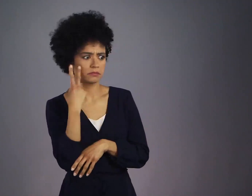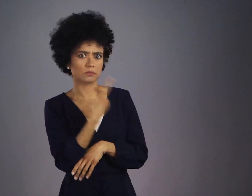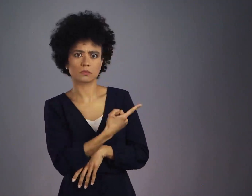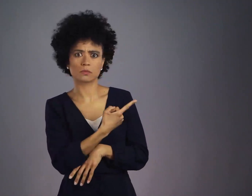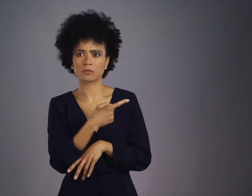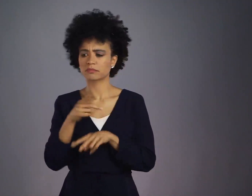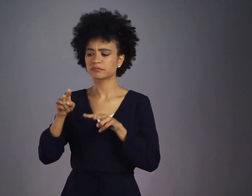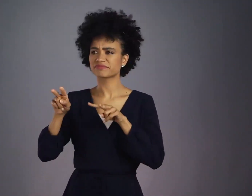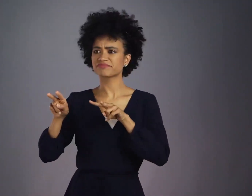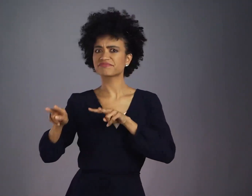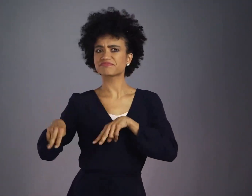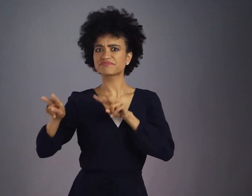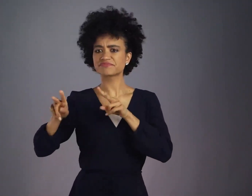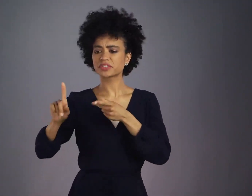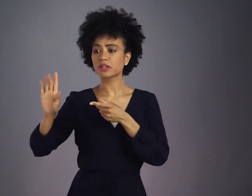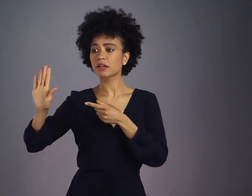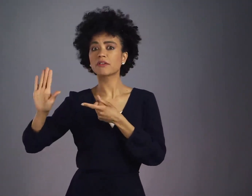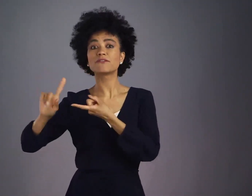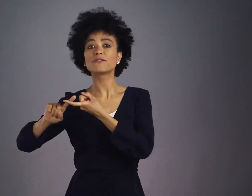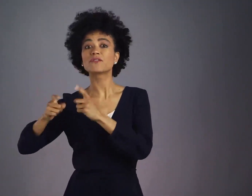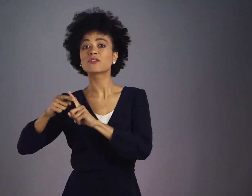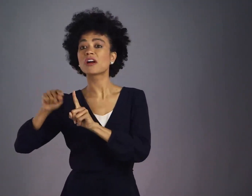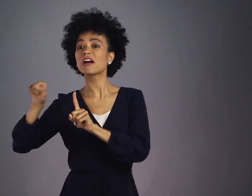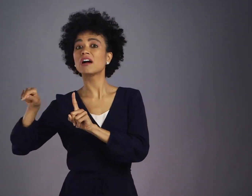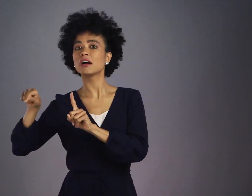as one of those insanely trivial excuses to drink.